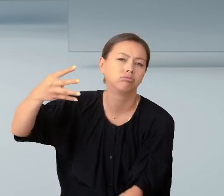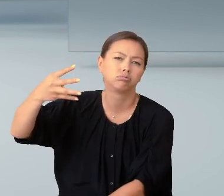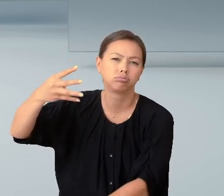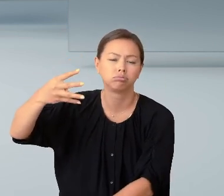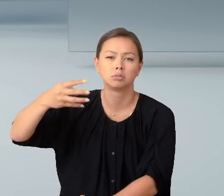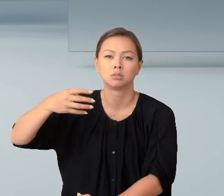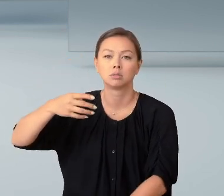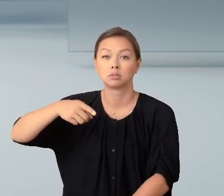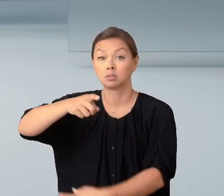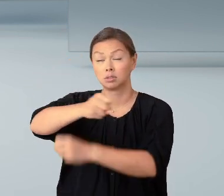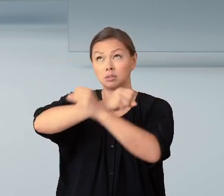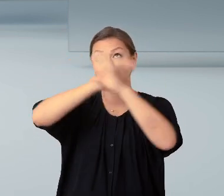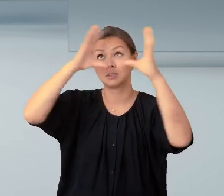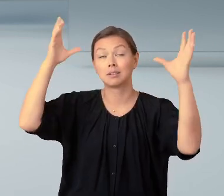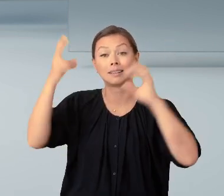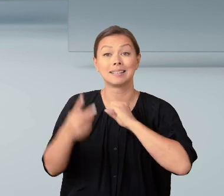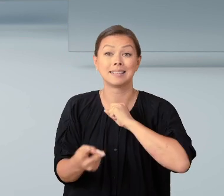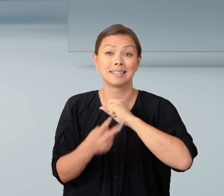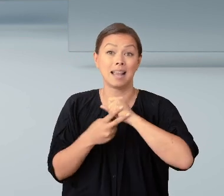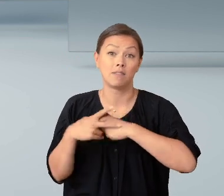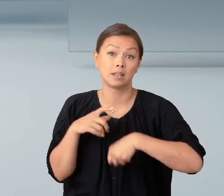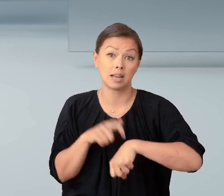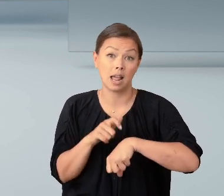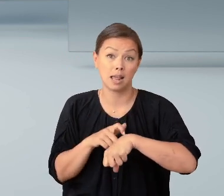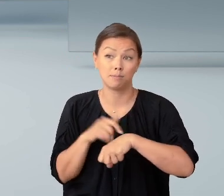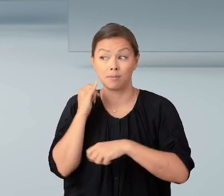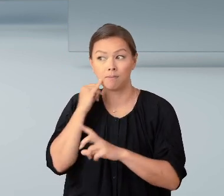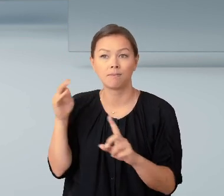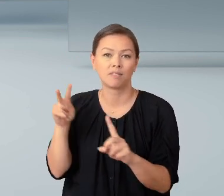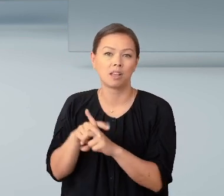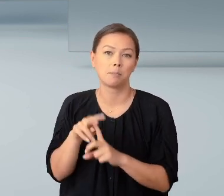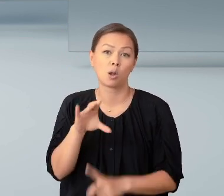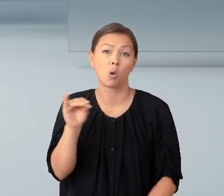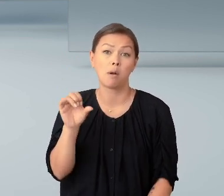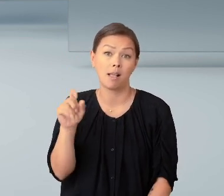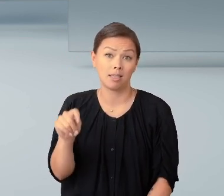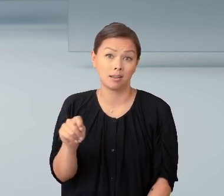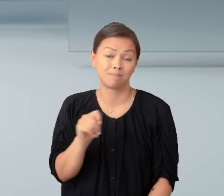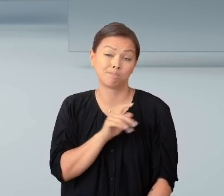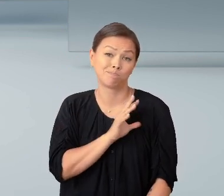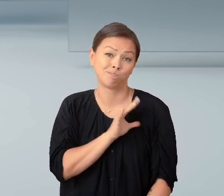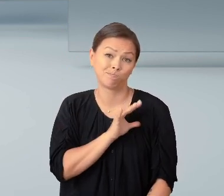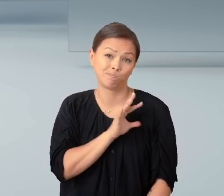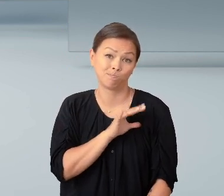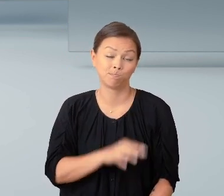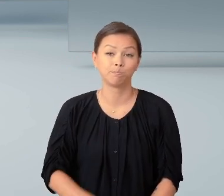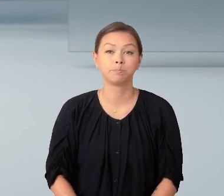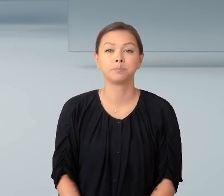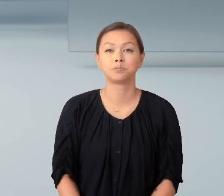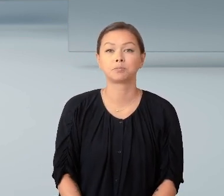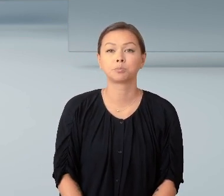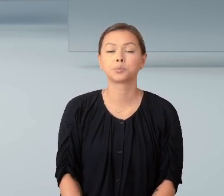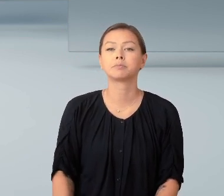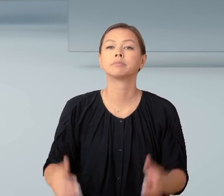savings that we would get out of bank reconciliation by Copilot.